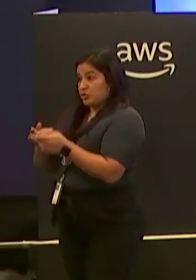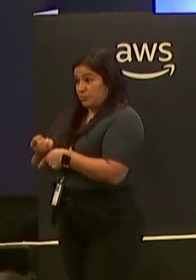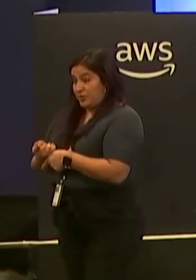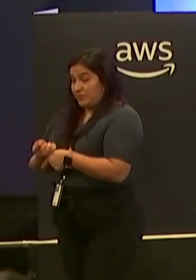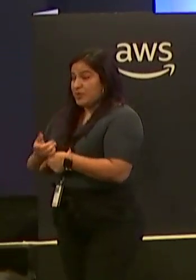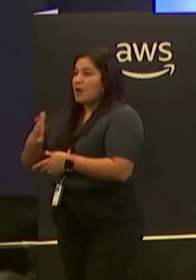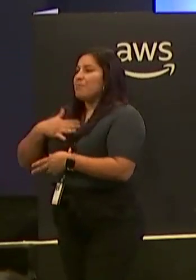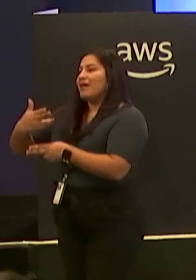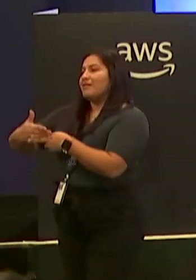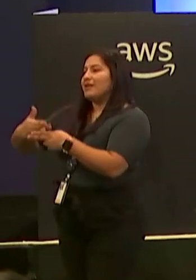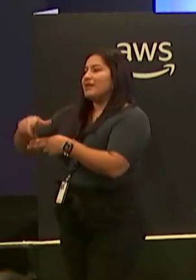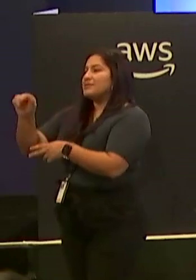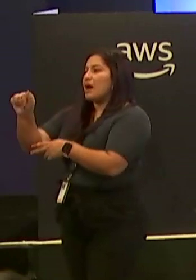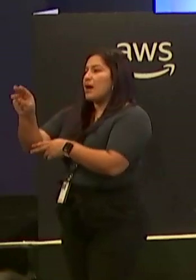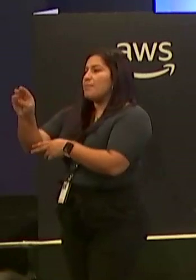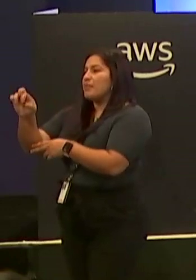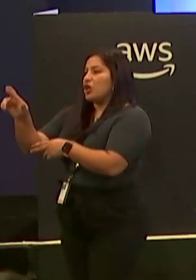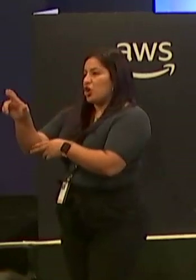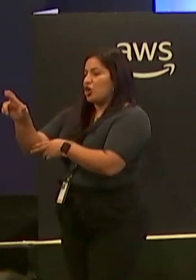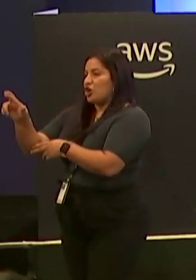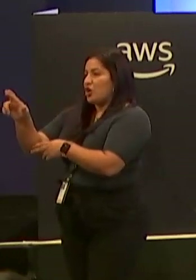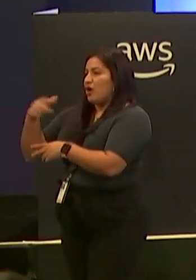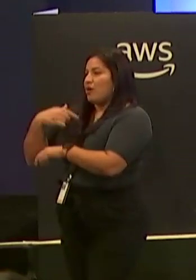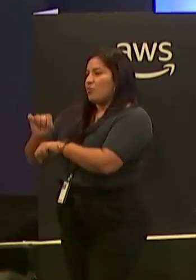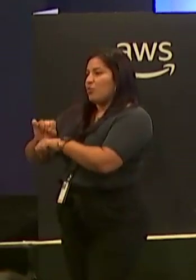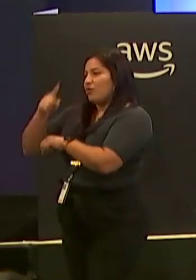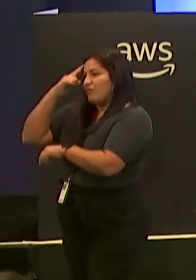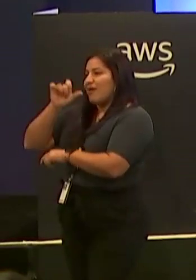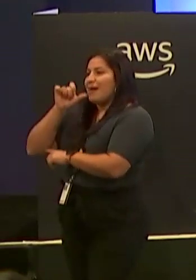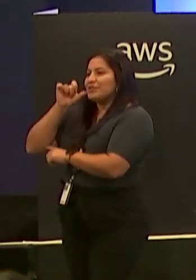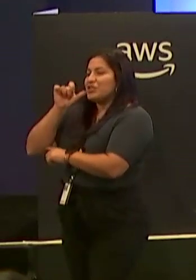My name is Amir Omicevic, I work for Amazon Web Services